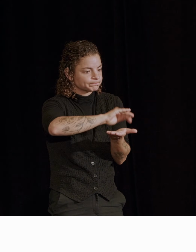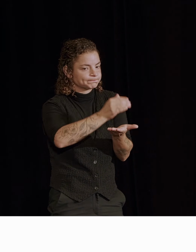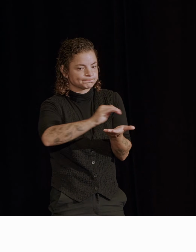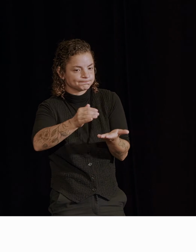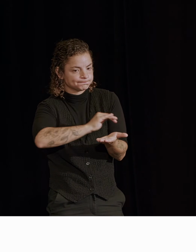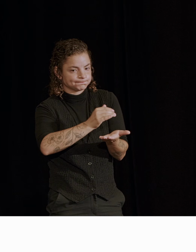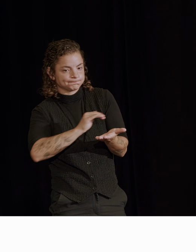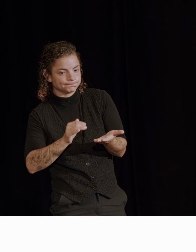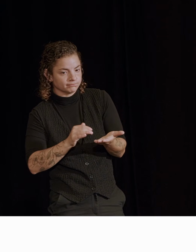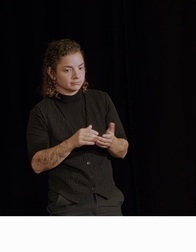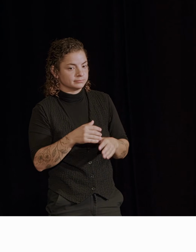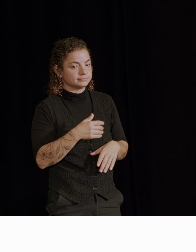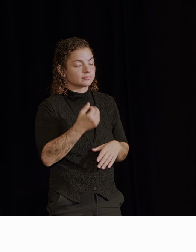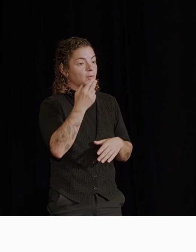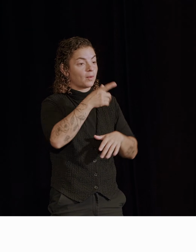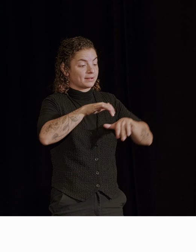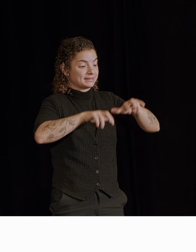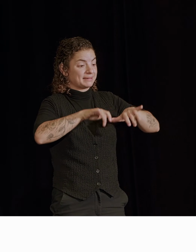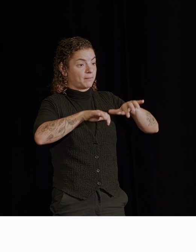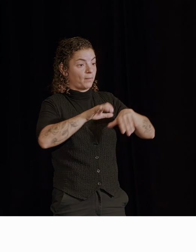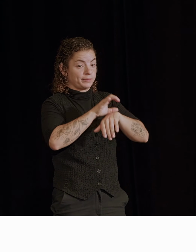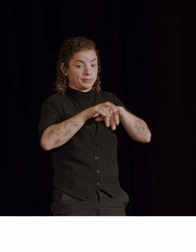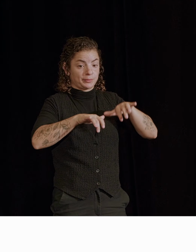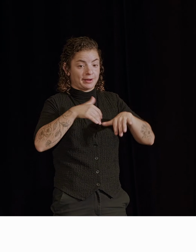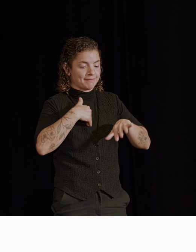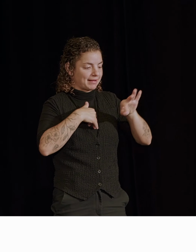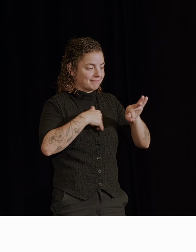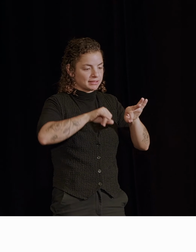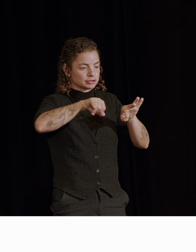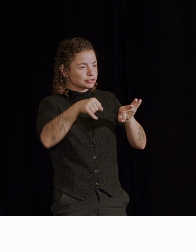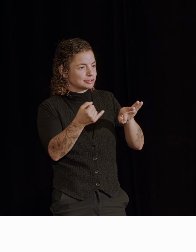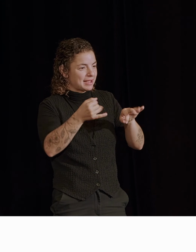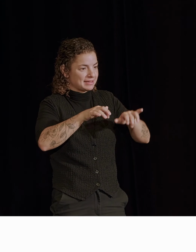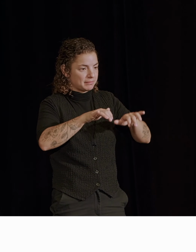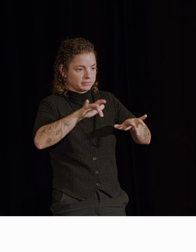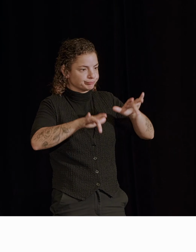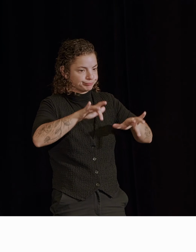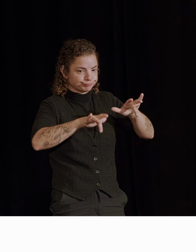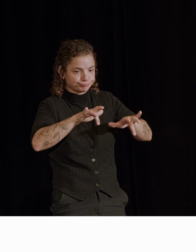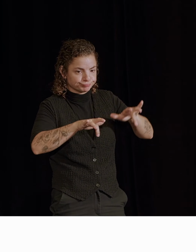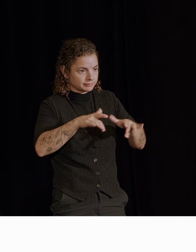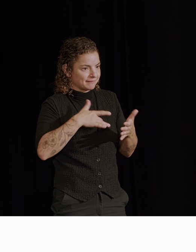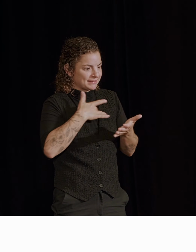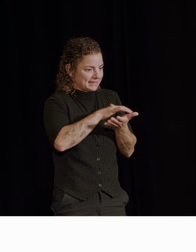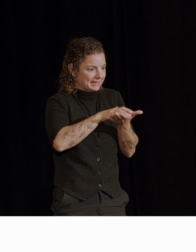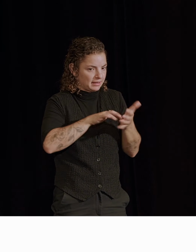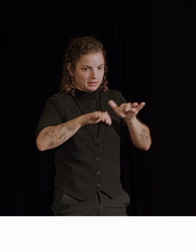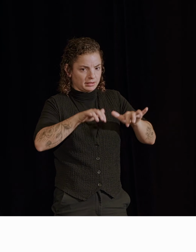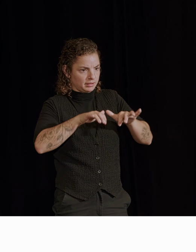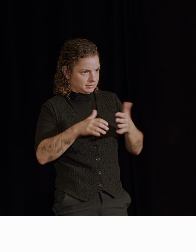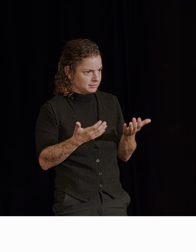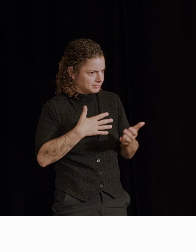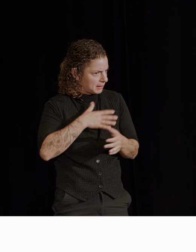But they let everyone type better. Closed captioning, which has become ubiquitous, thanks in large part